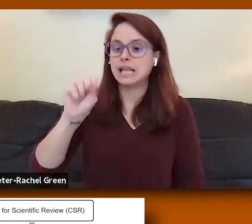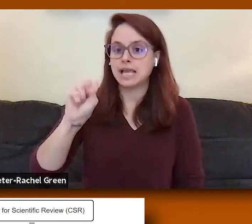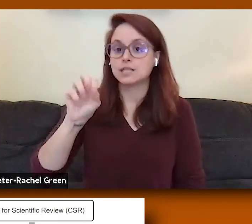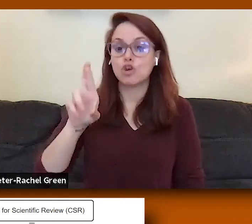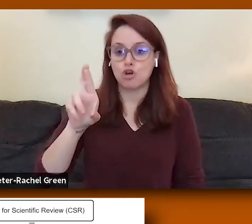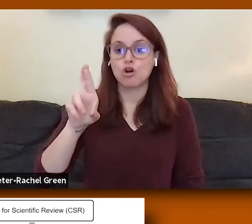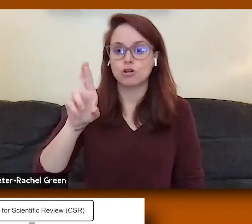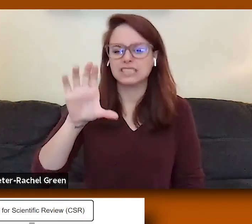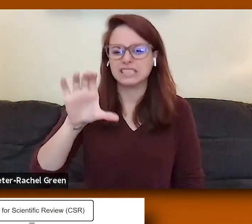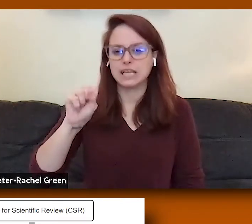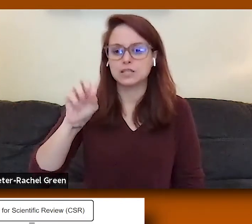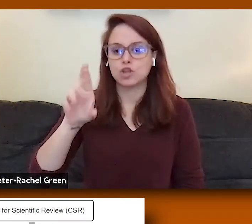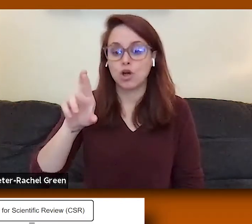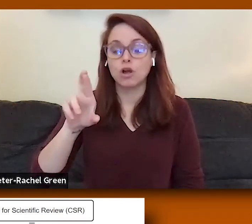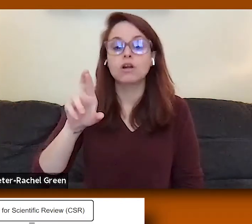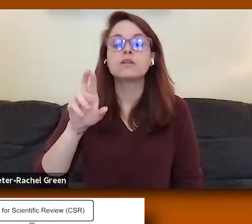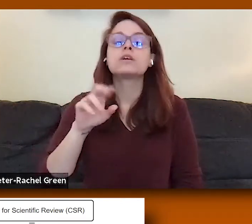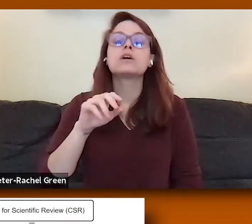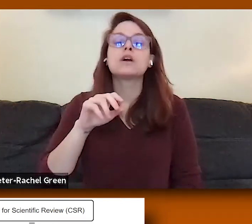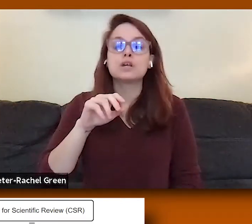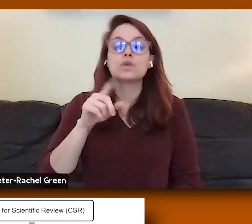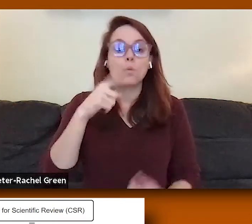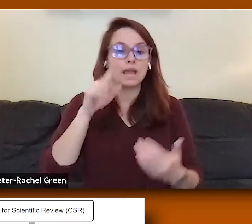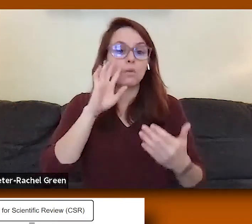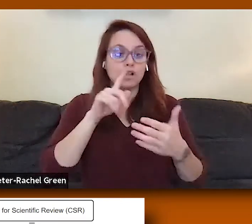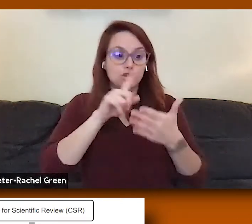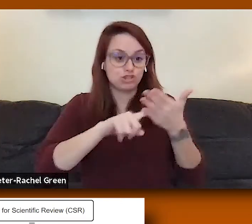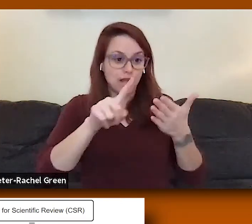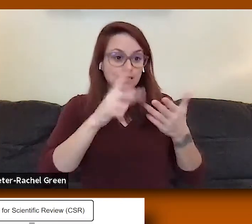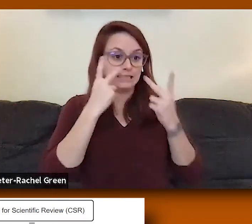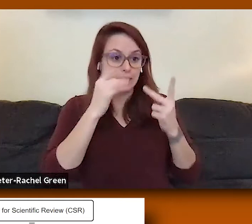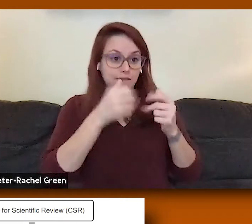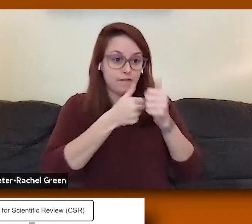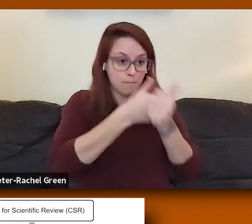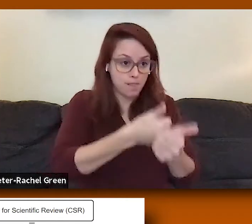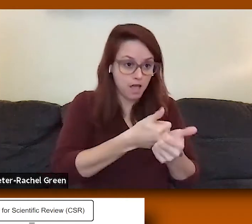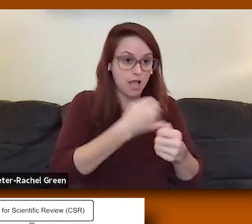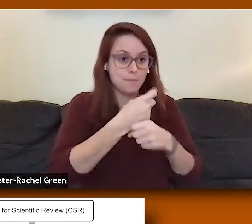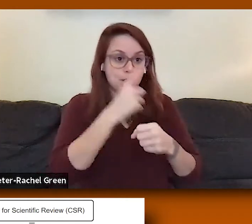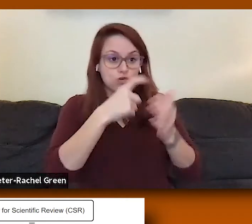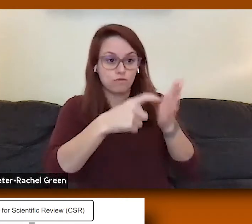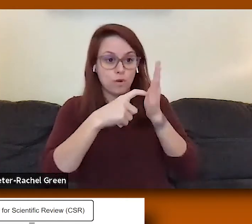This is where the manual check for compliance and specific requirements are done.